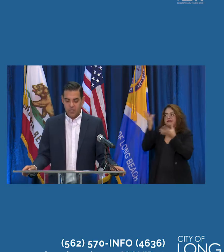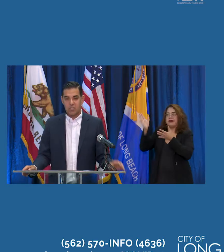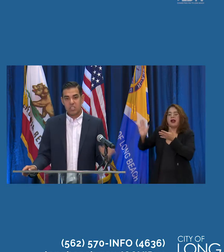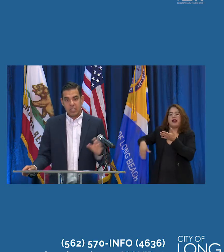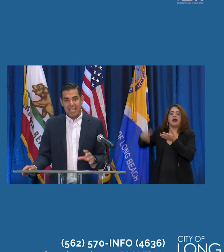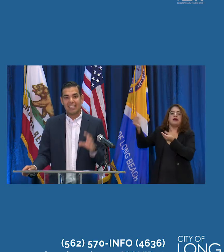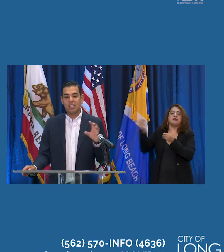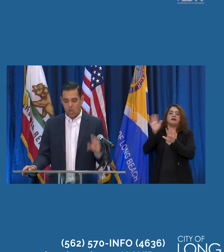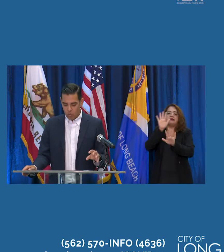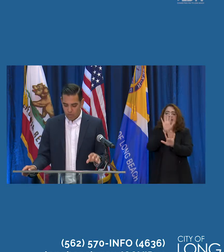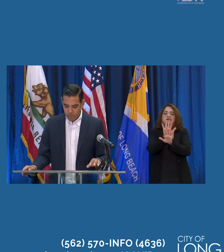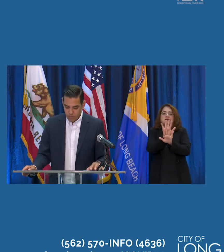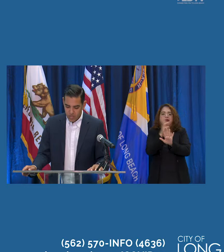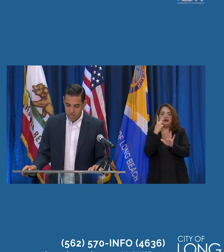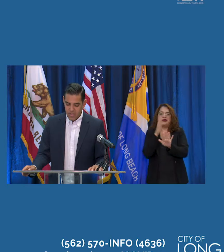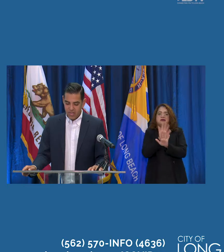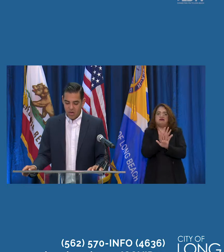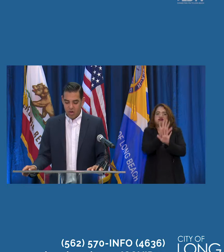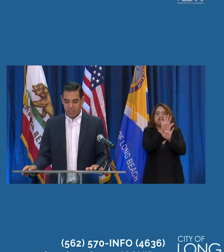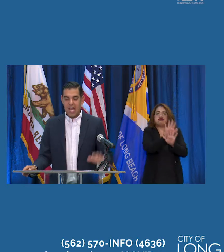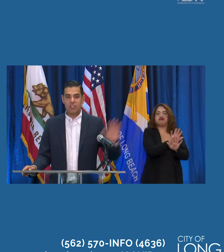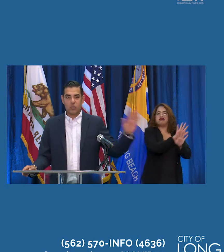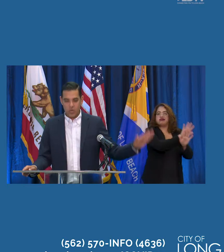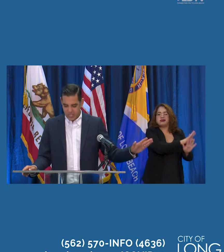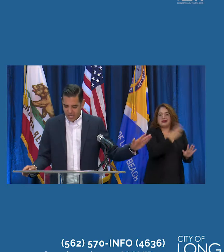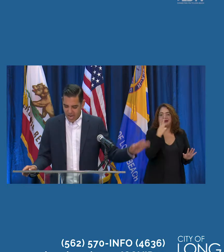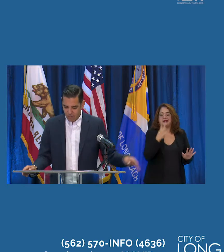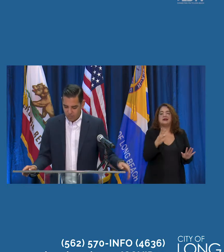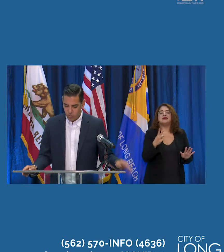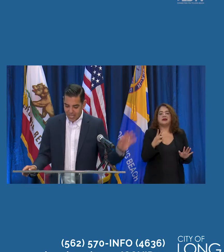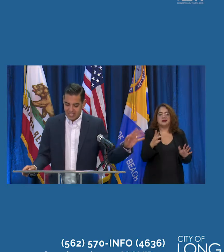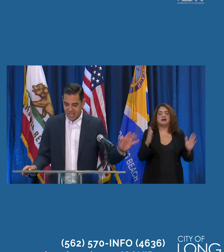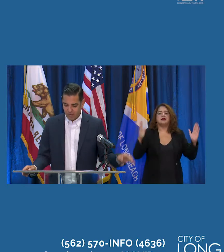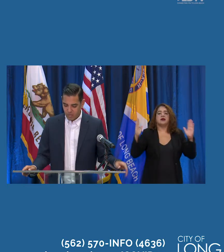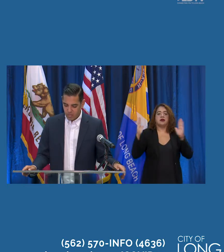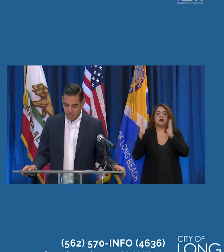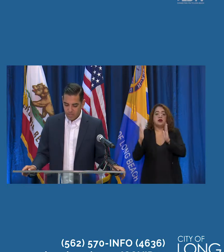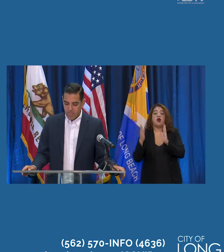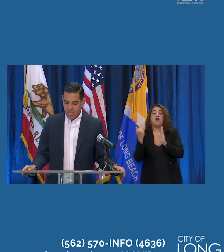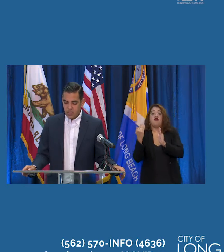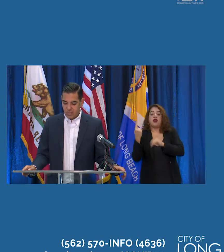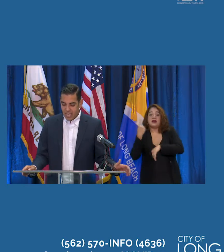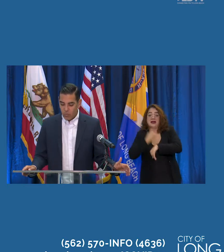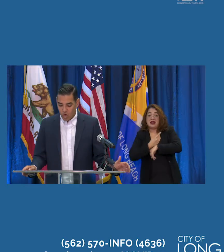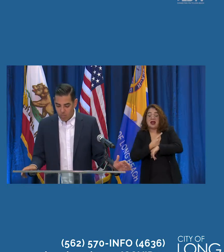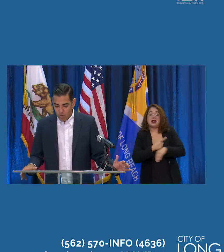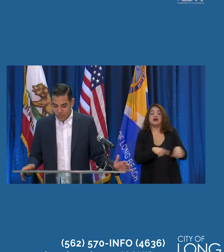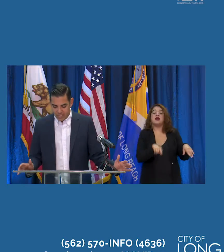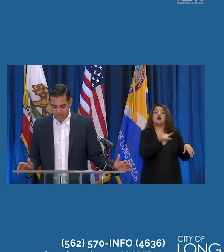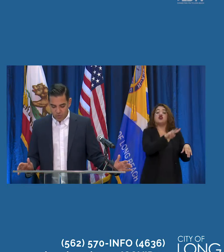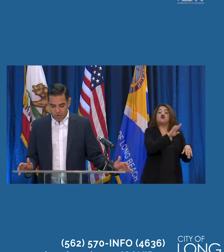is slightly lower than our last 20-day average, 28-day average. And so again we are moving in the right